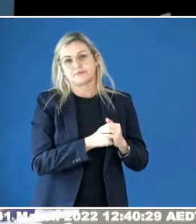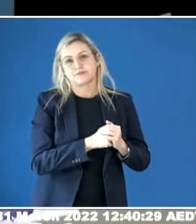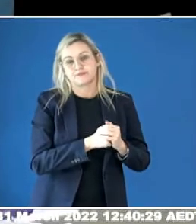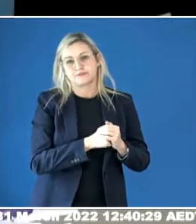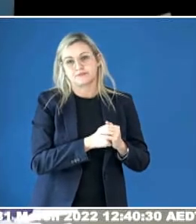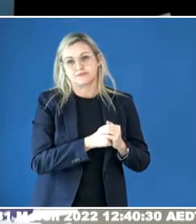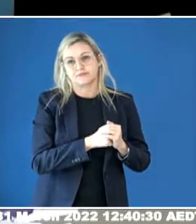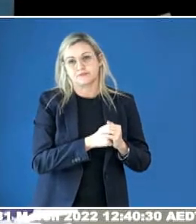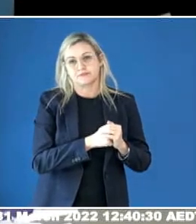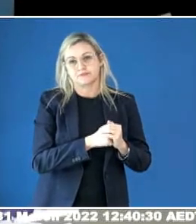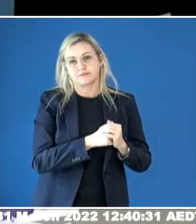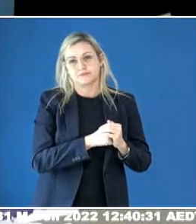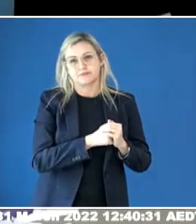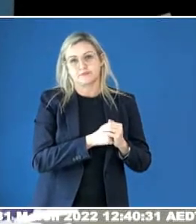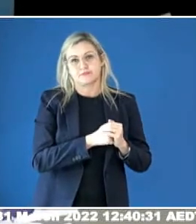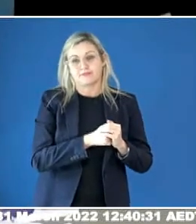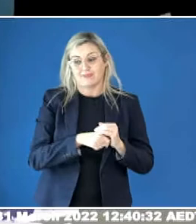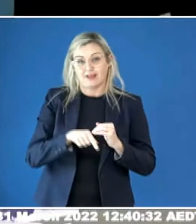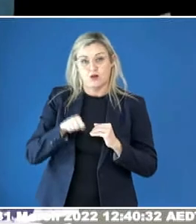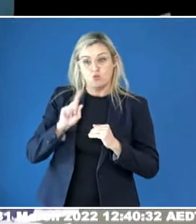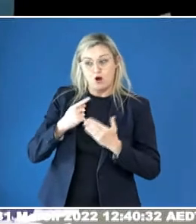was identified as "major" in that table.